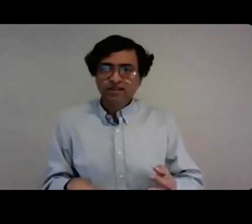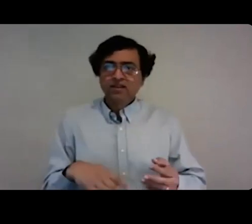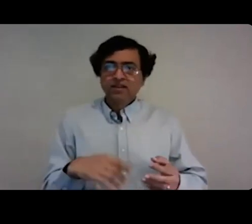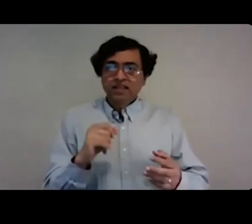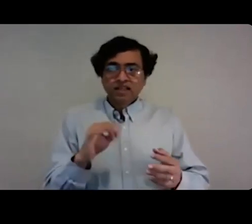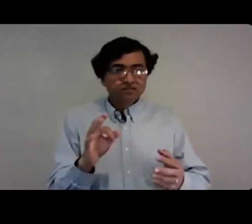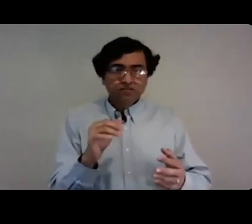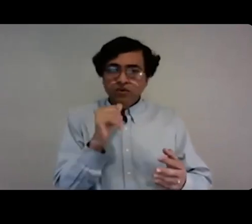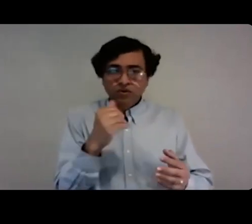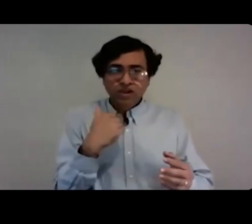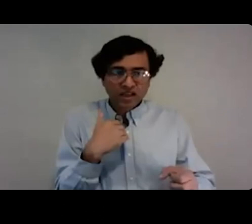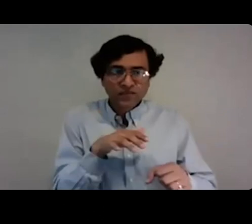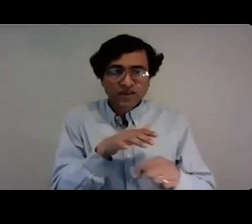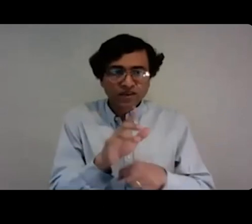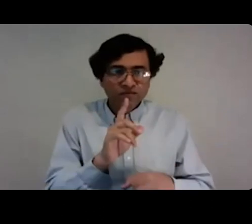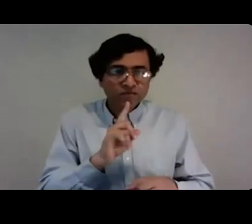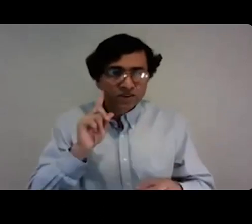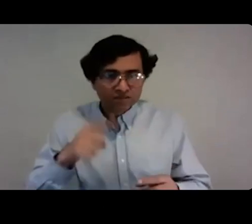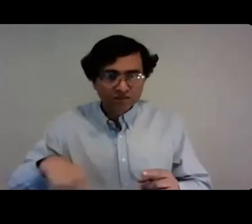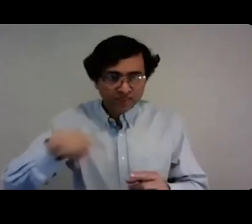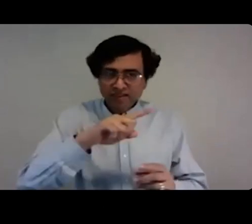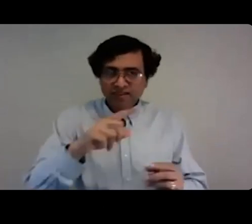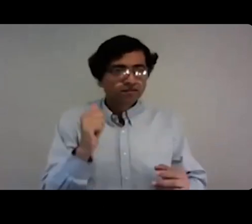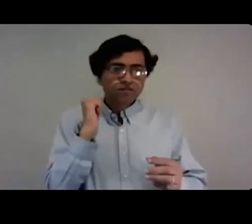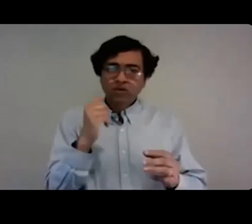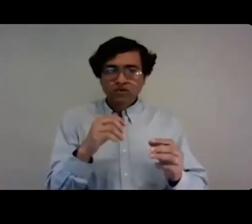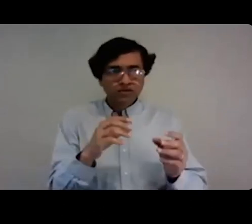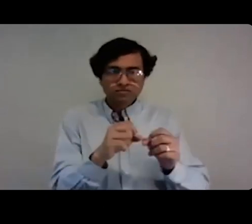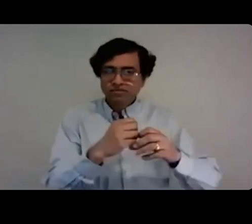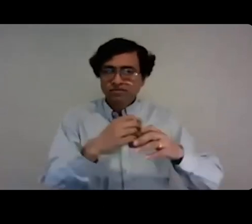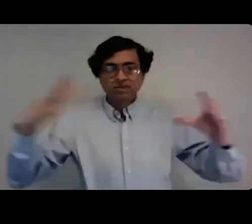in the production, conception, and design of new technology.